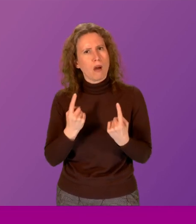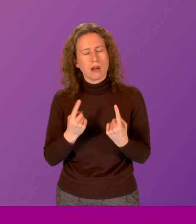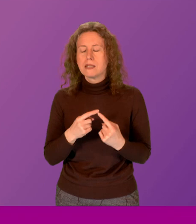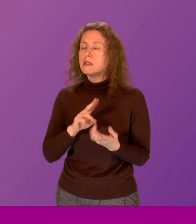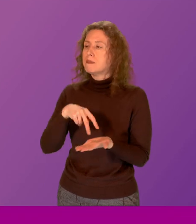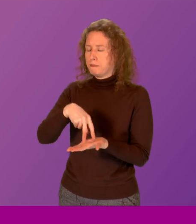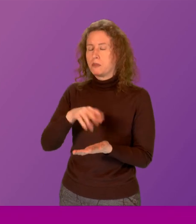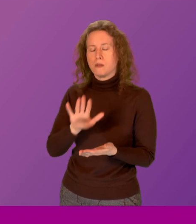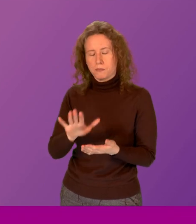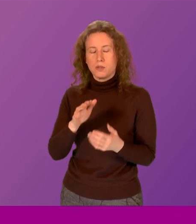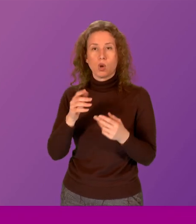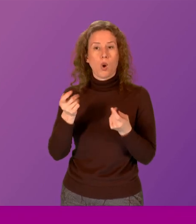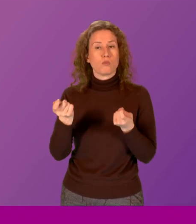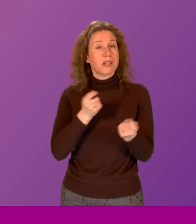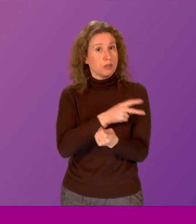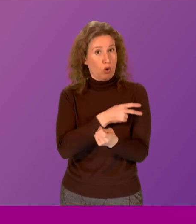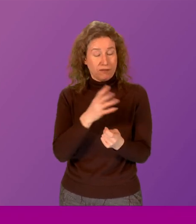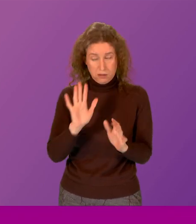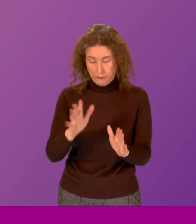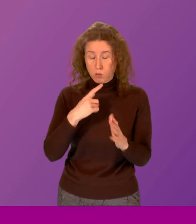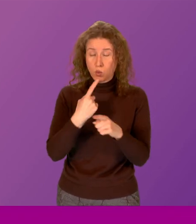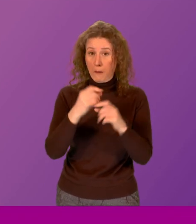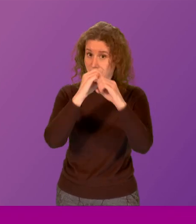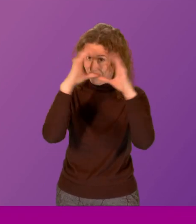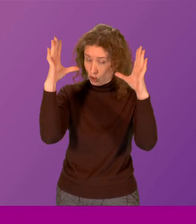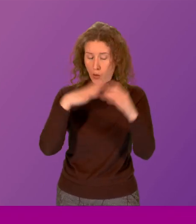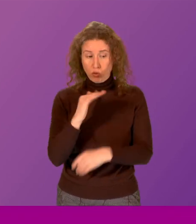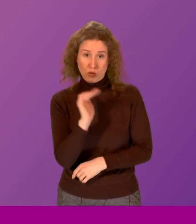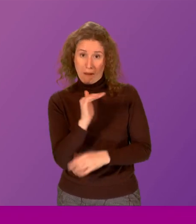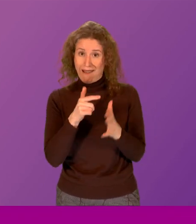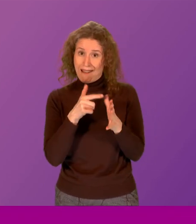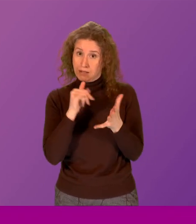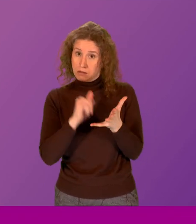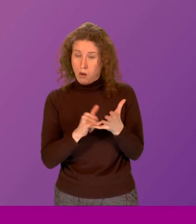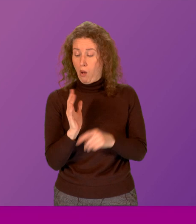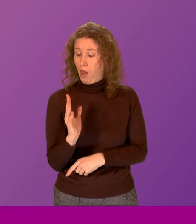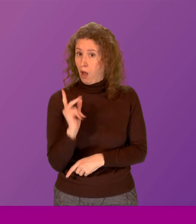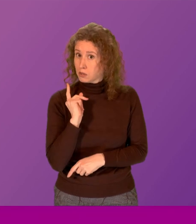When it comes to vision, let me remind Anas Sarwar that it was just last week that his colleagues in